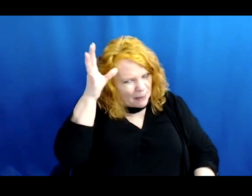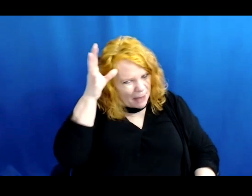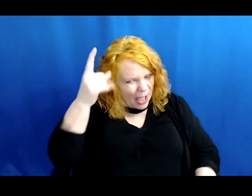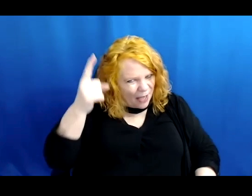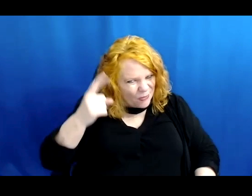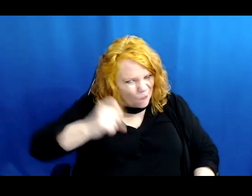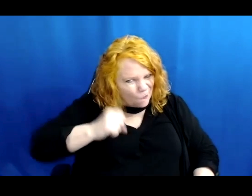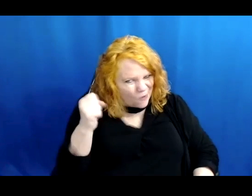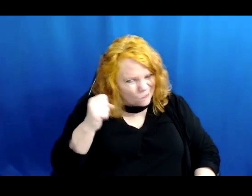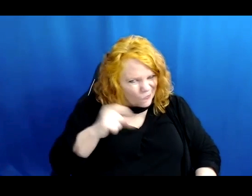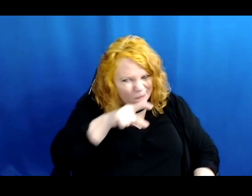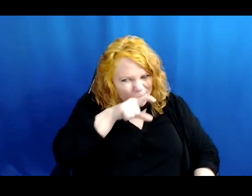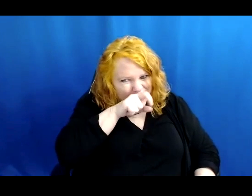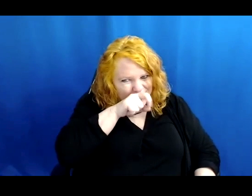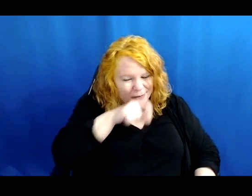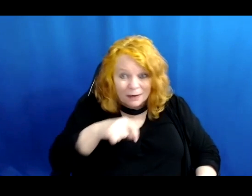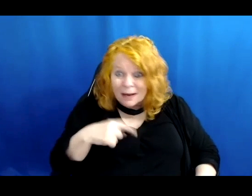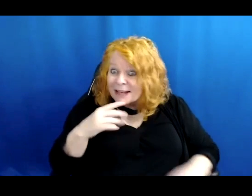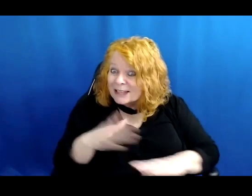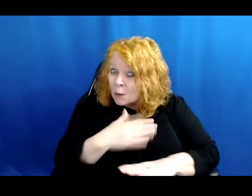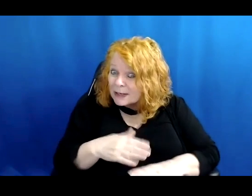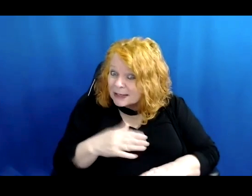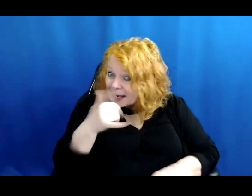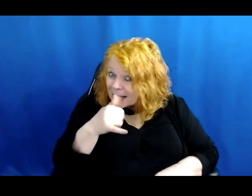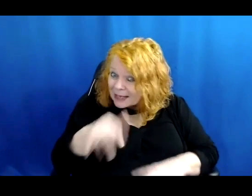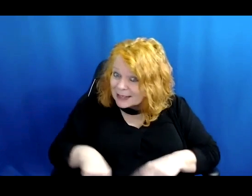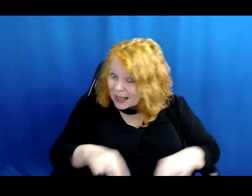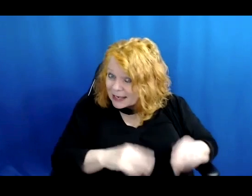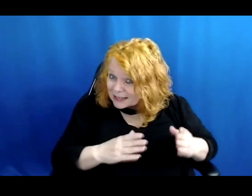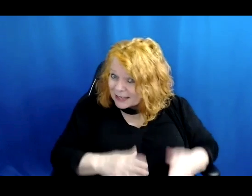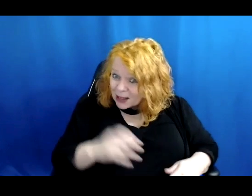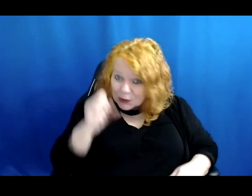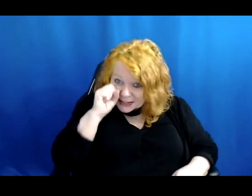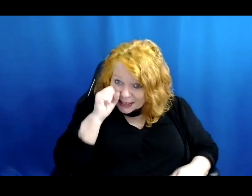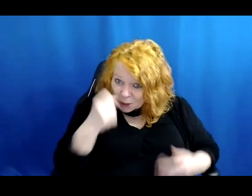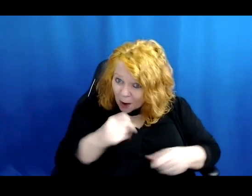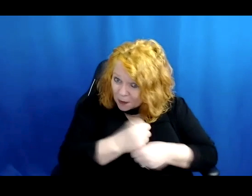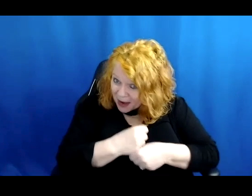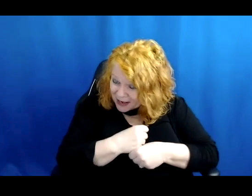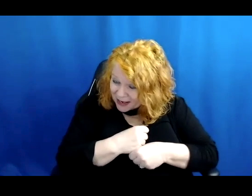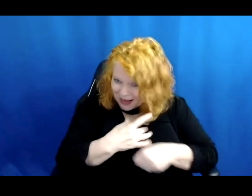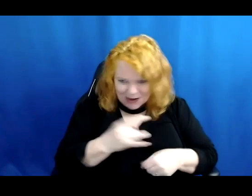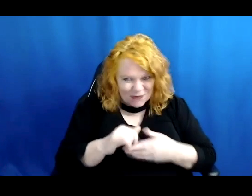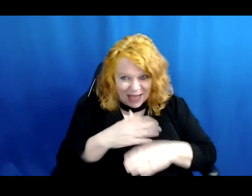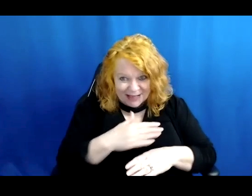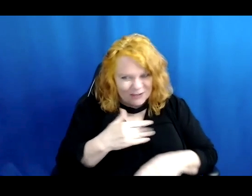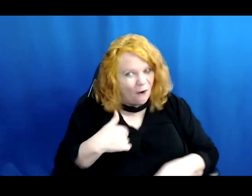Should we sing Silly Sailor Sid again? “Yes” Do you like that song? “I like that song.”